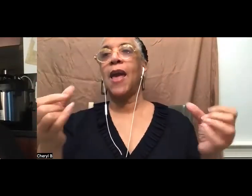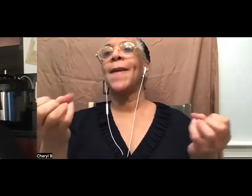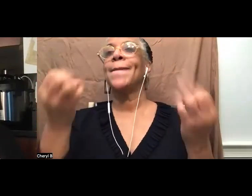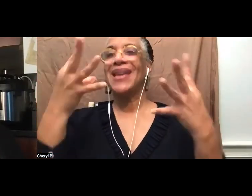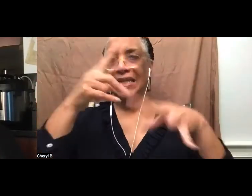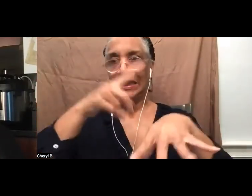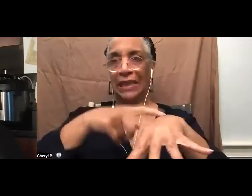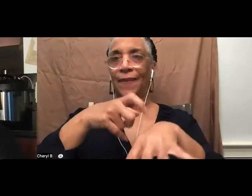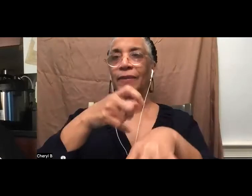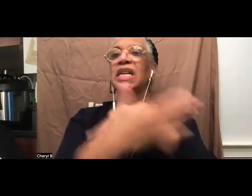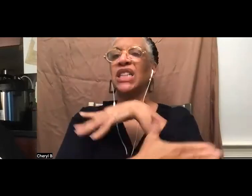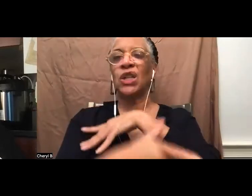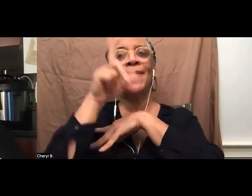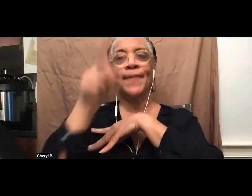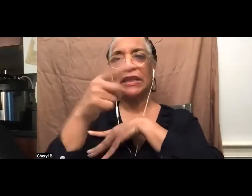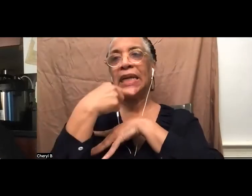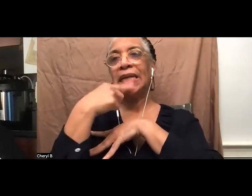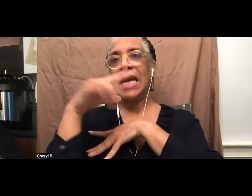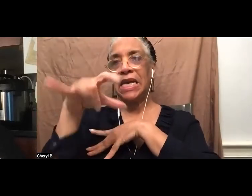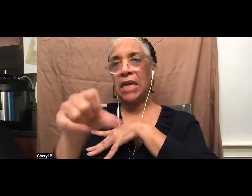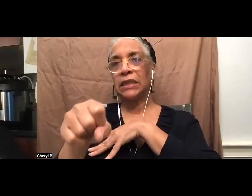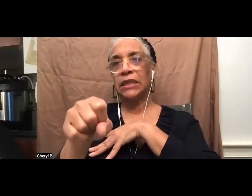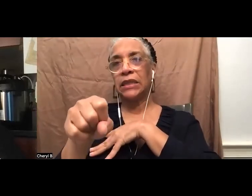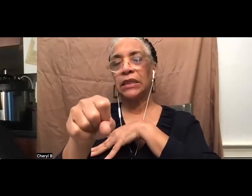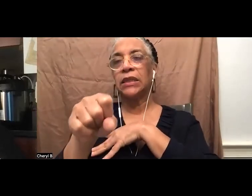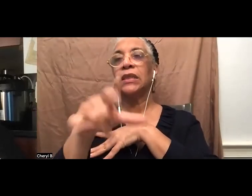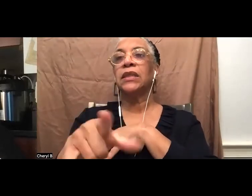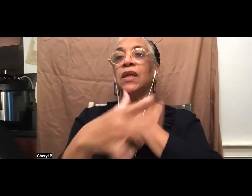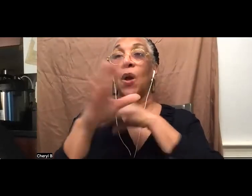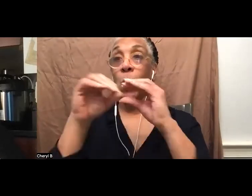The organization Debt for Climate states that 100